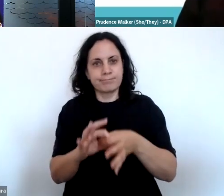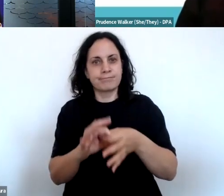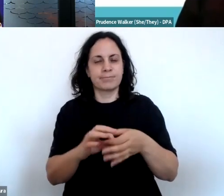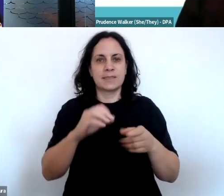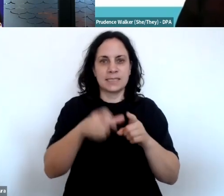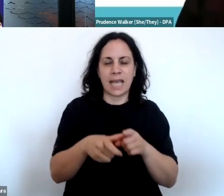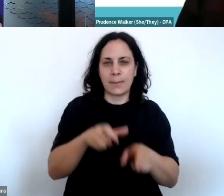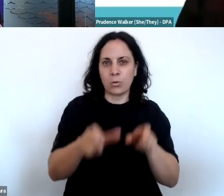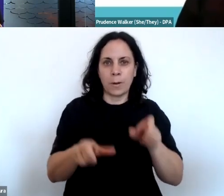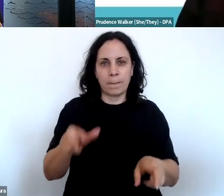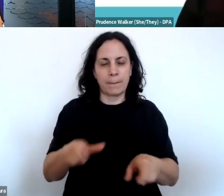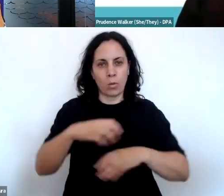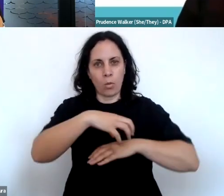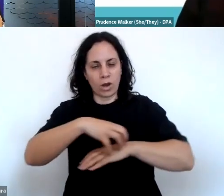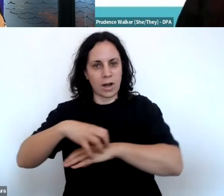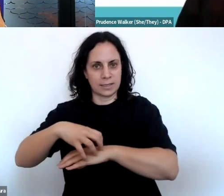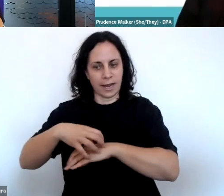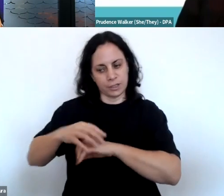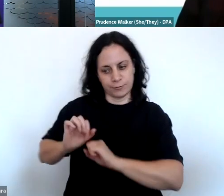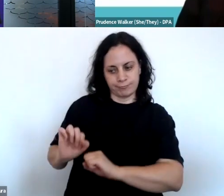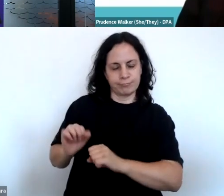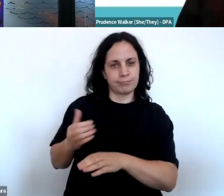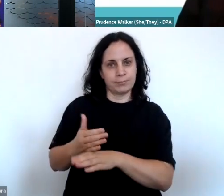and advising government agencies.